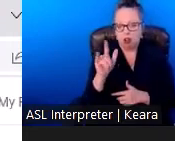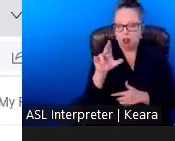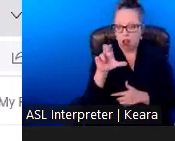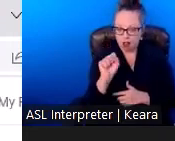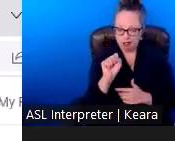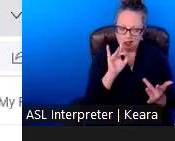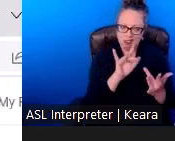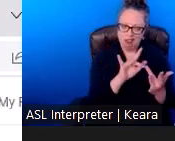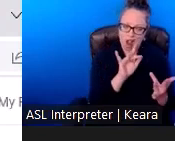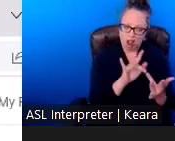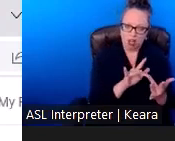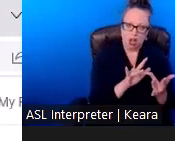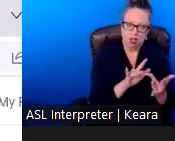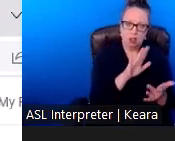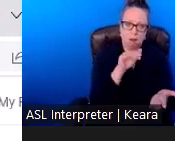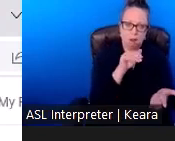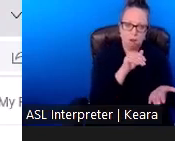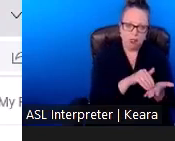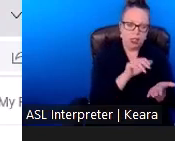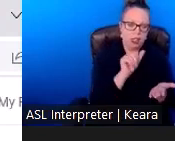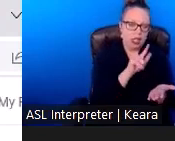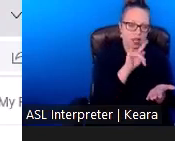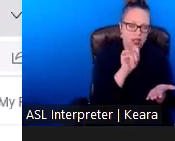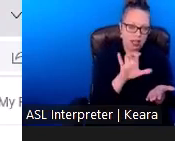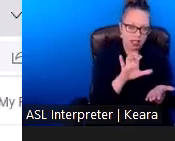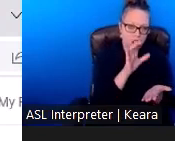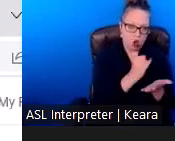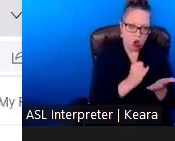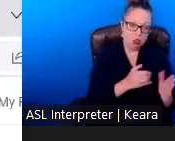the application. After you have successfully submitted your